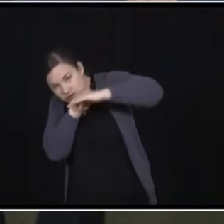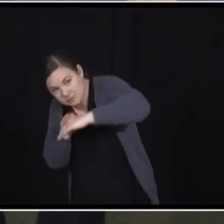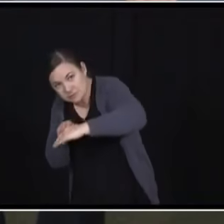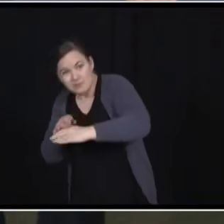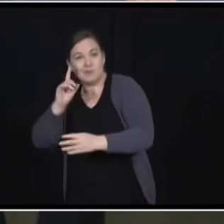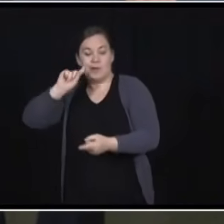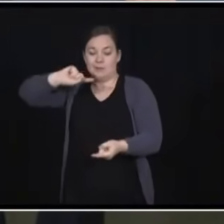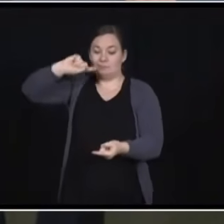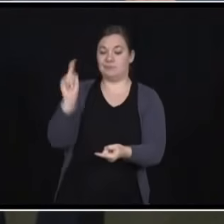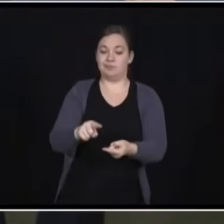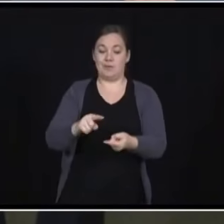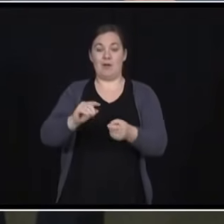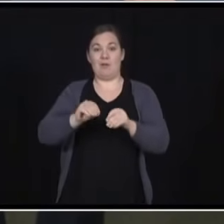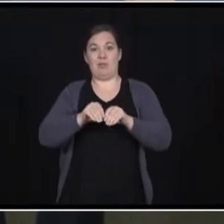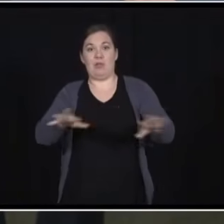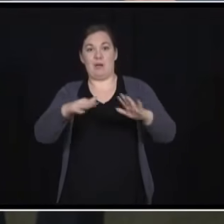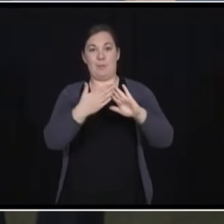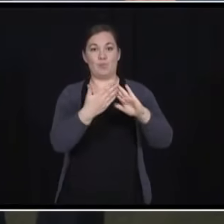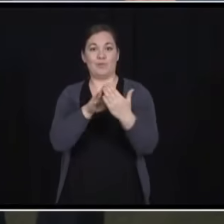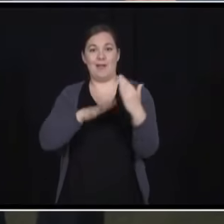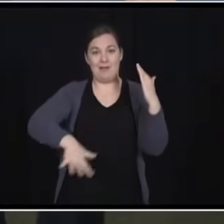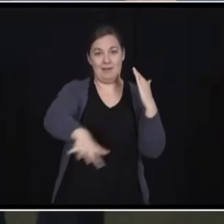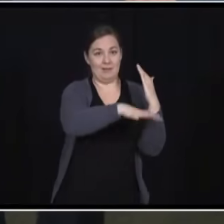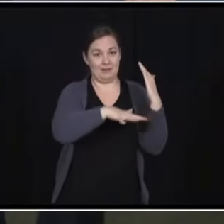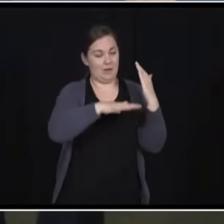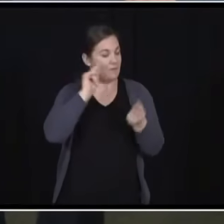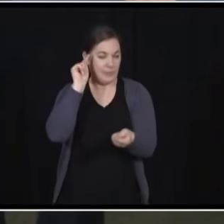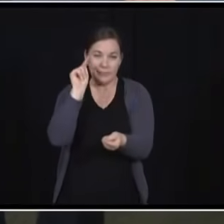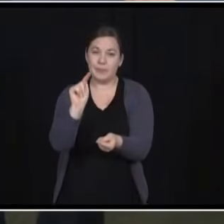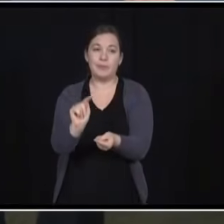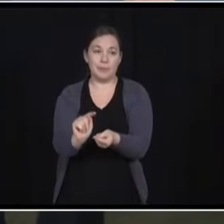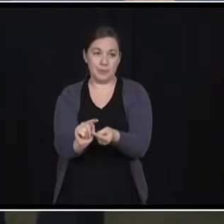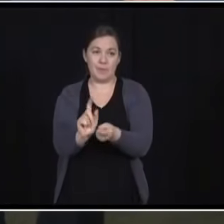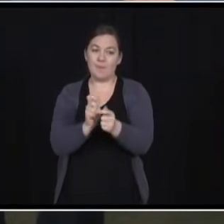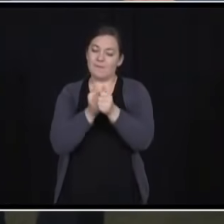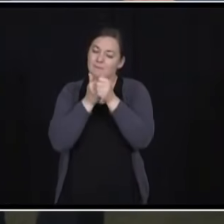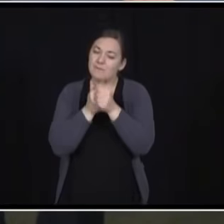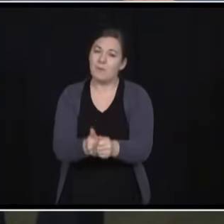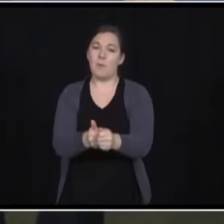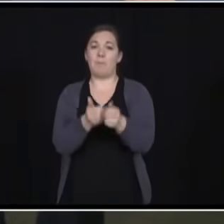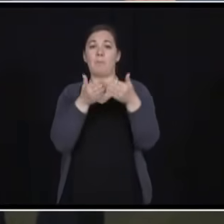the best way for us to flatten this curve and that is what we want to do